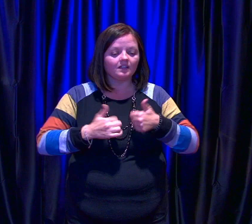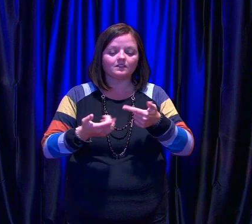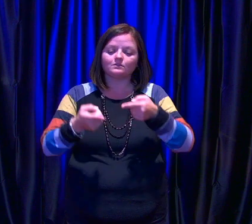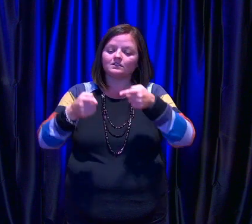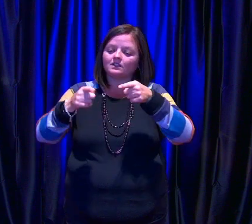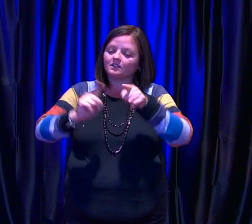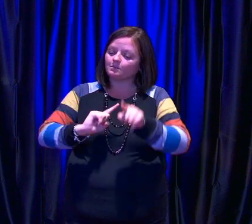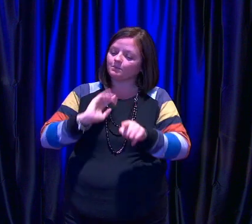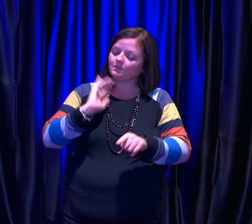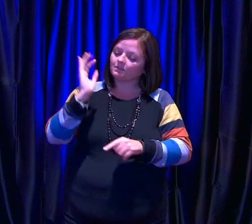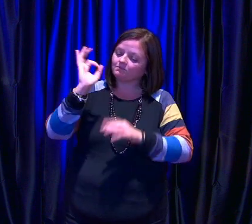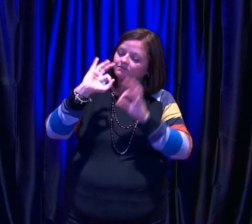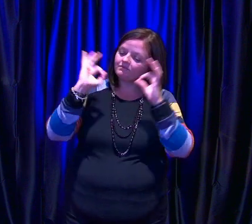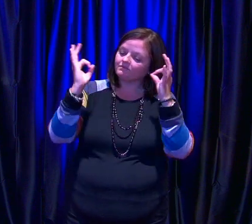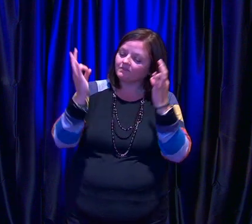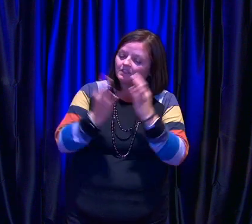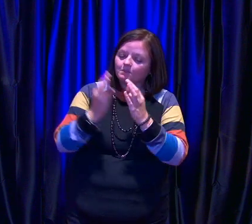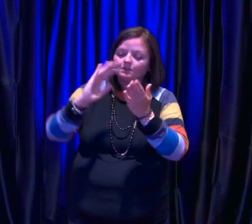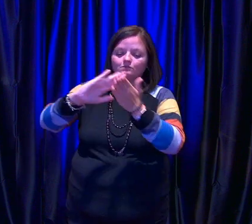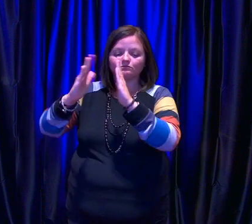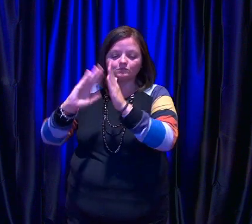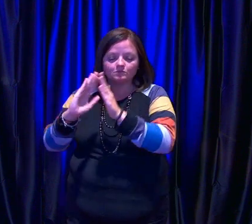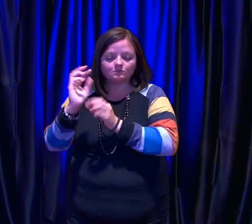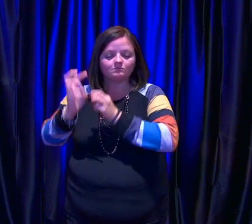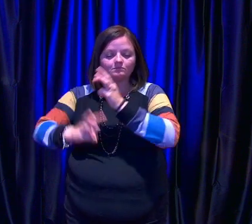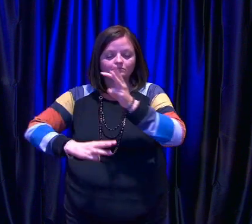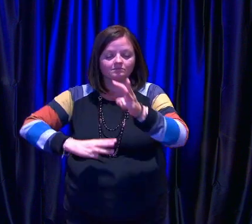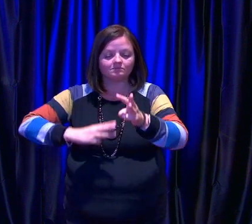in our family in our community in our world that you